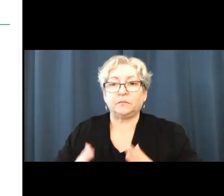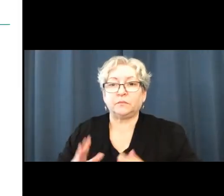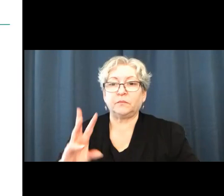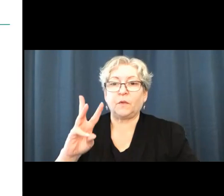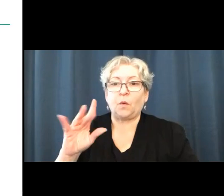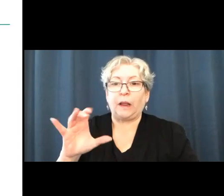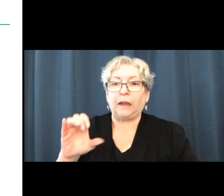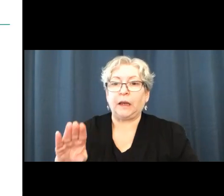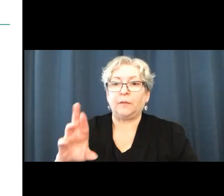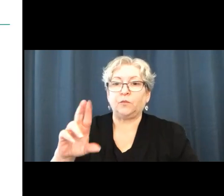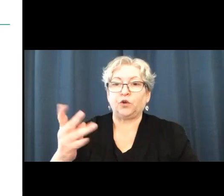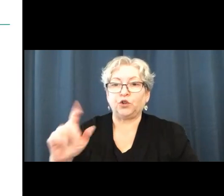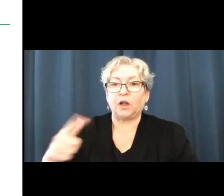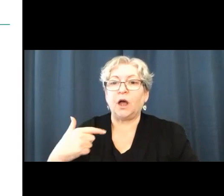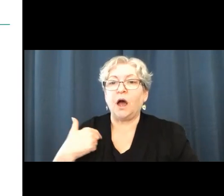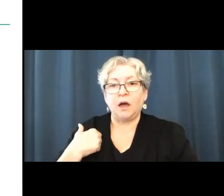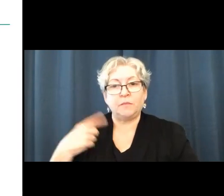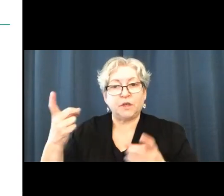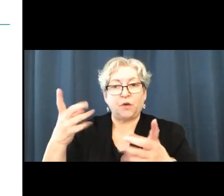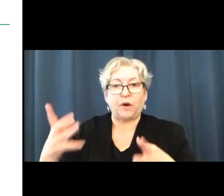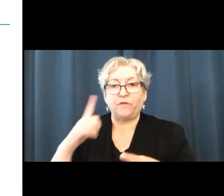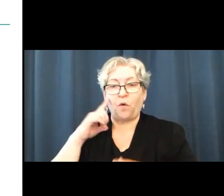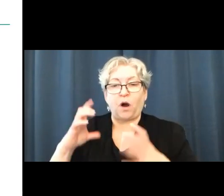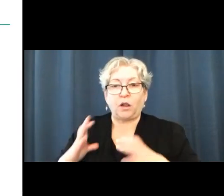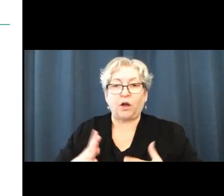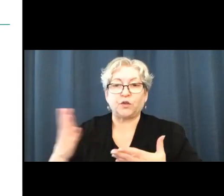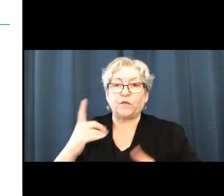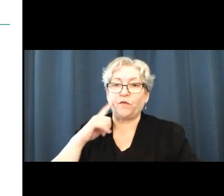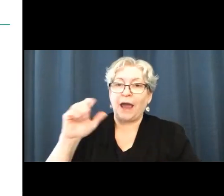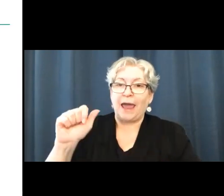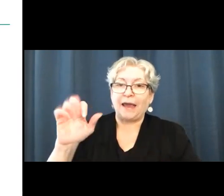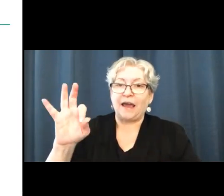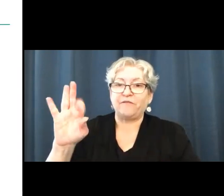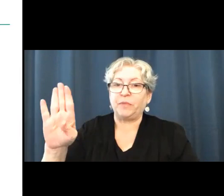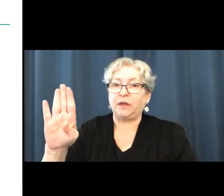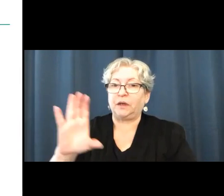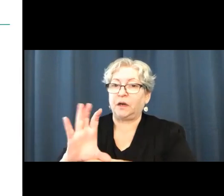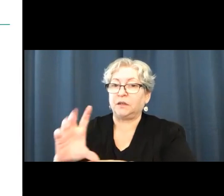I am the director of client services for AFB Consulting and we are here for our second session